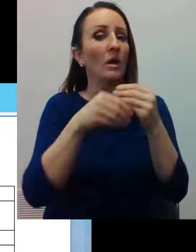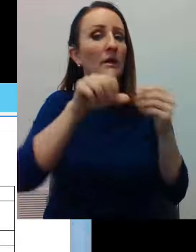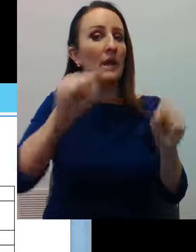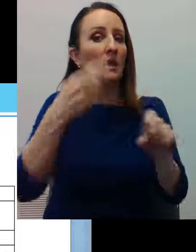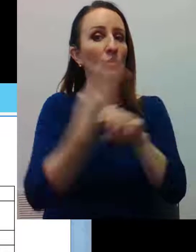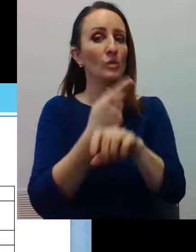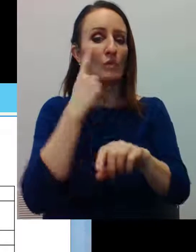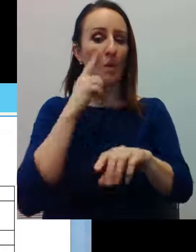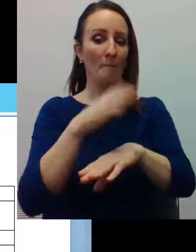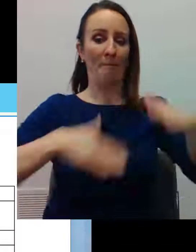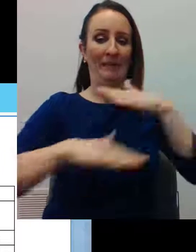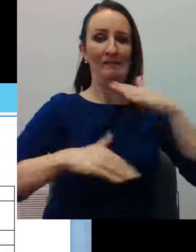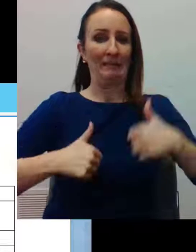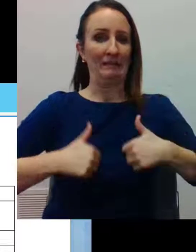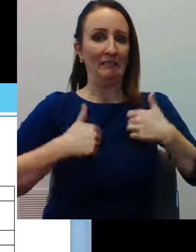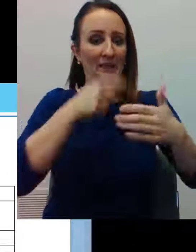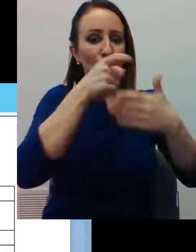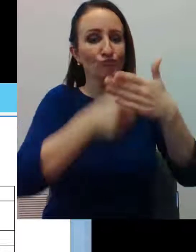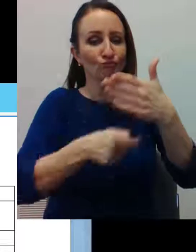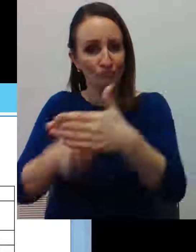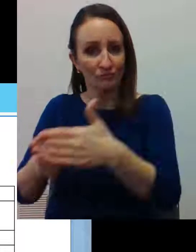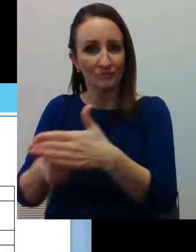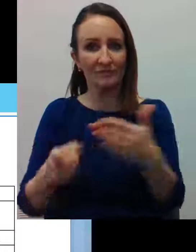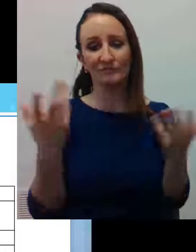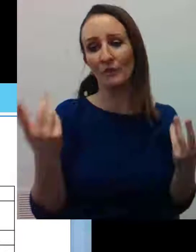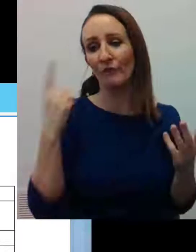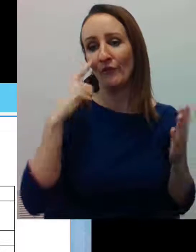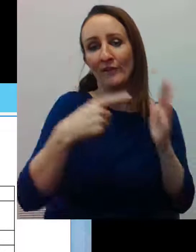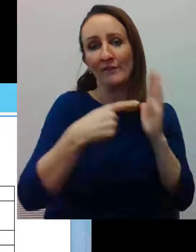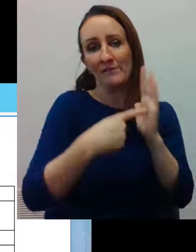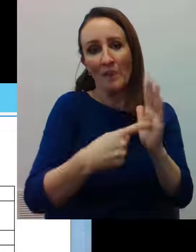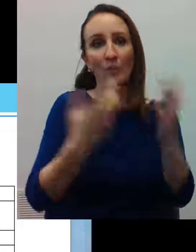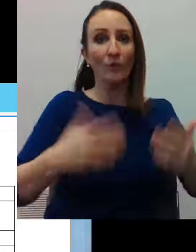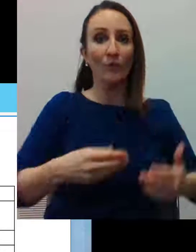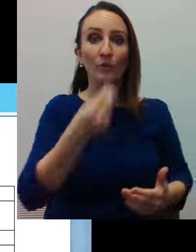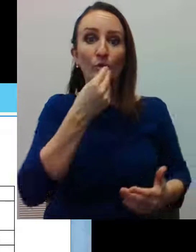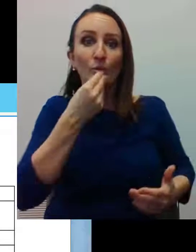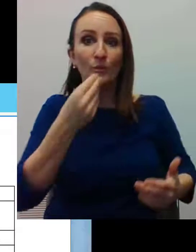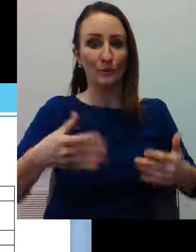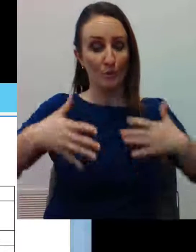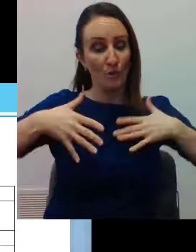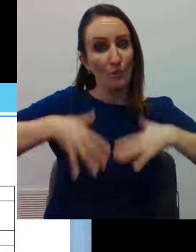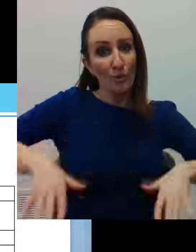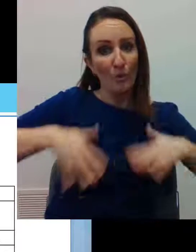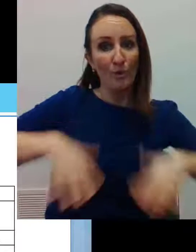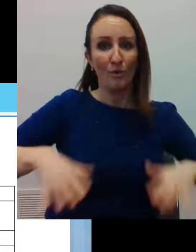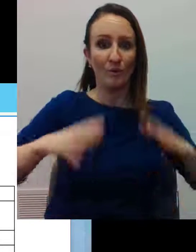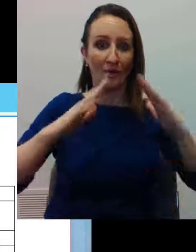Basic living expenses are food, clothing, housing, utilities and transportation.